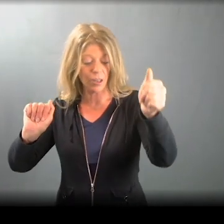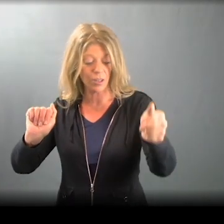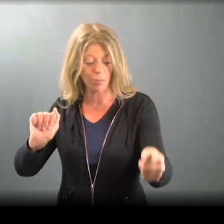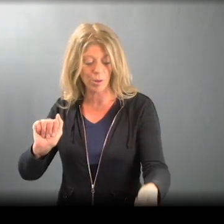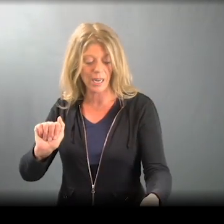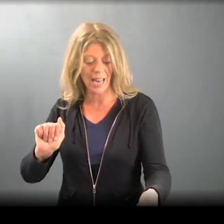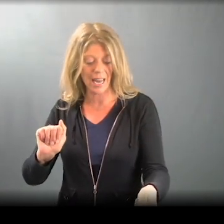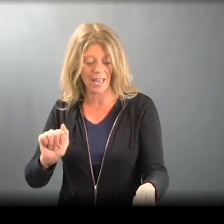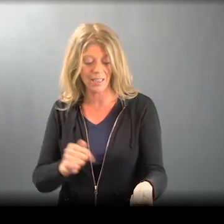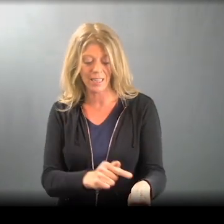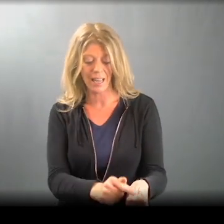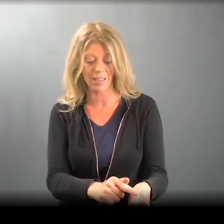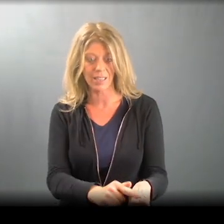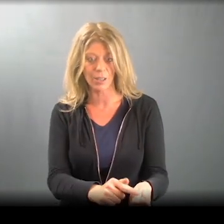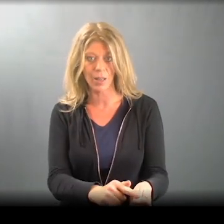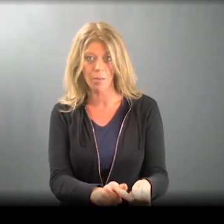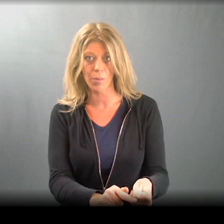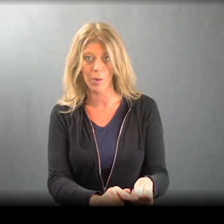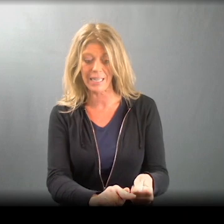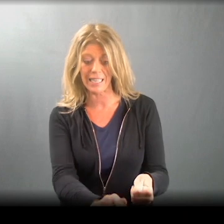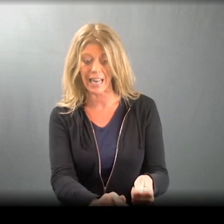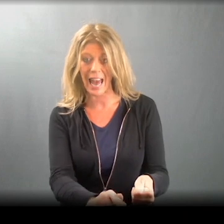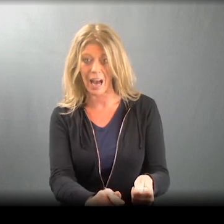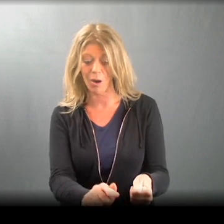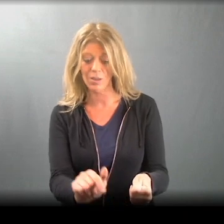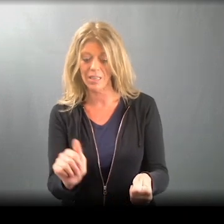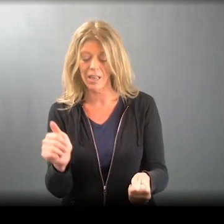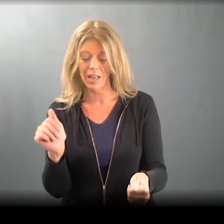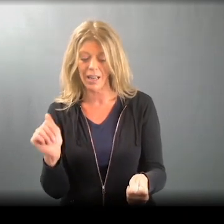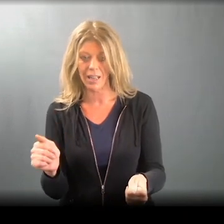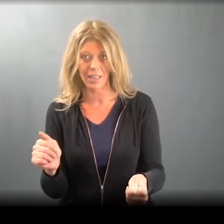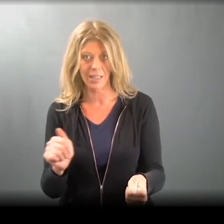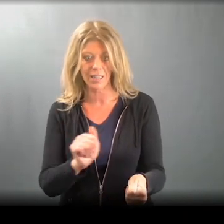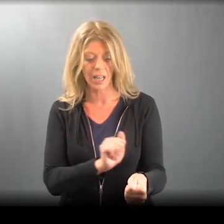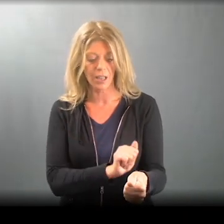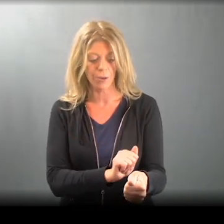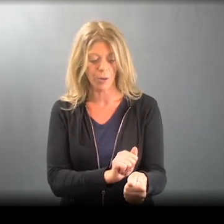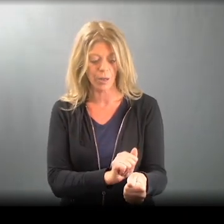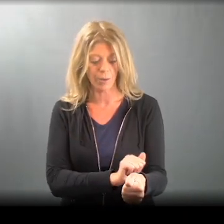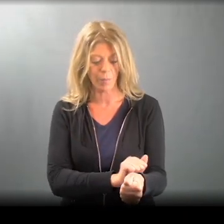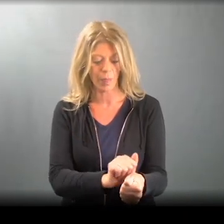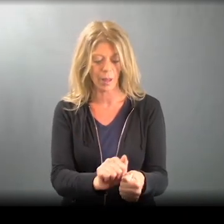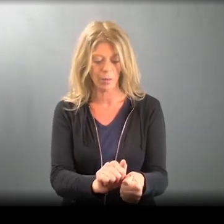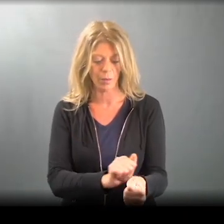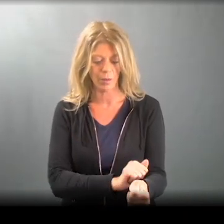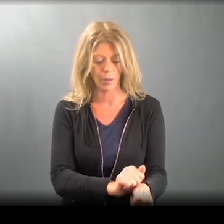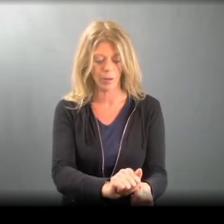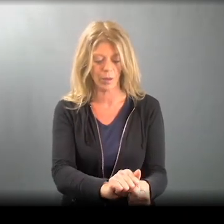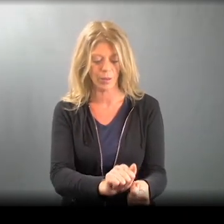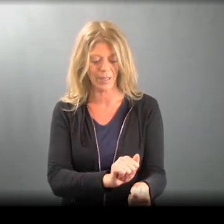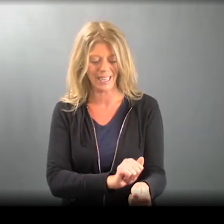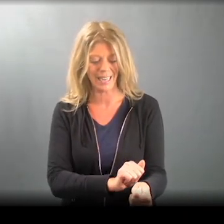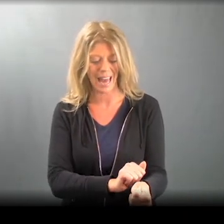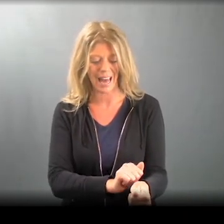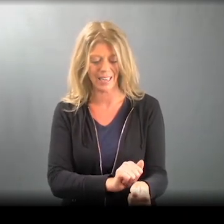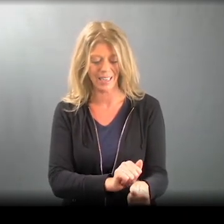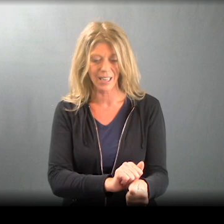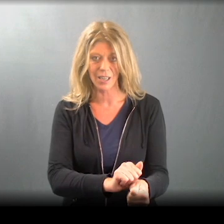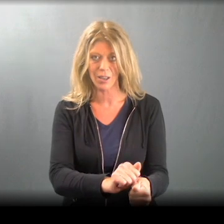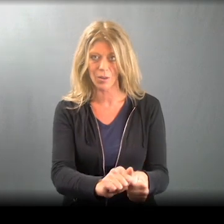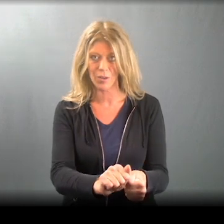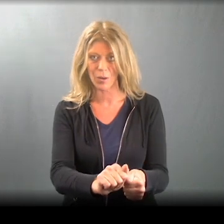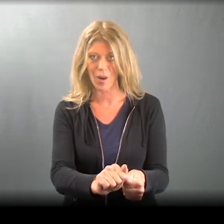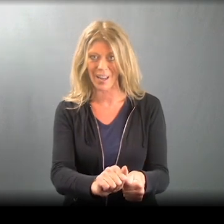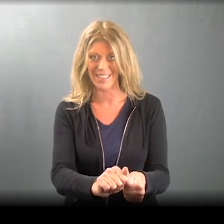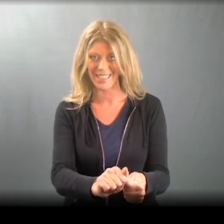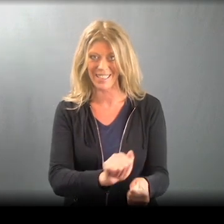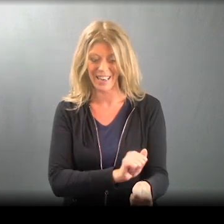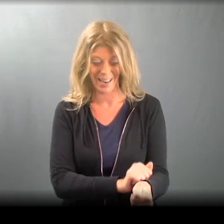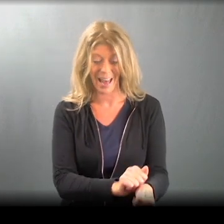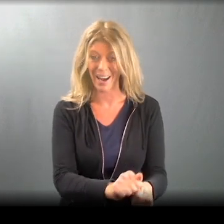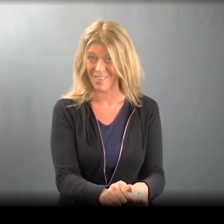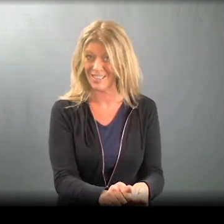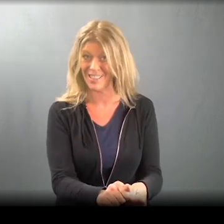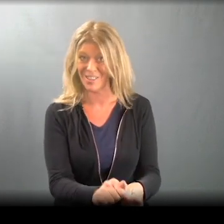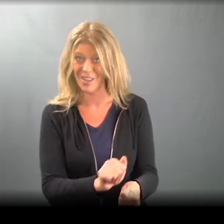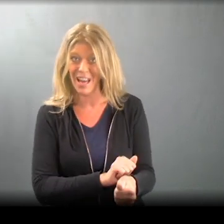Your support hand has your thumb pointing out, and your your lead hand goes across it, out too.